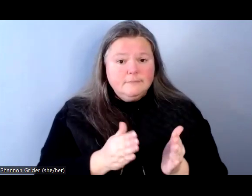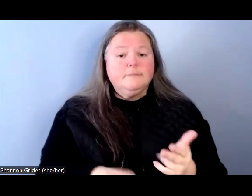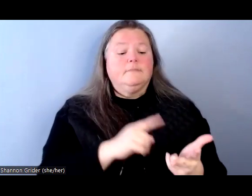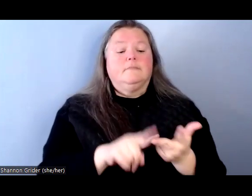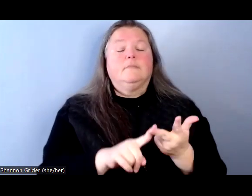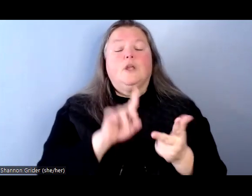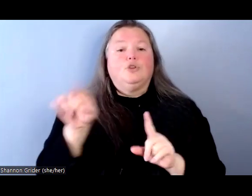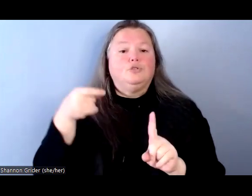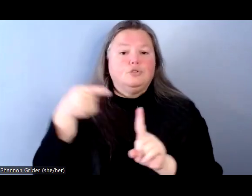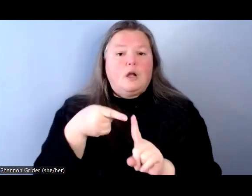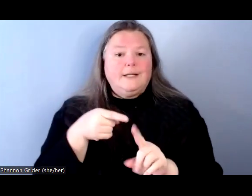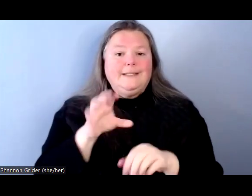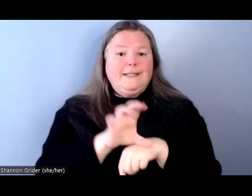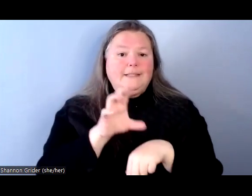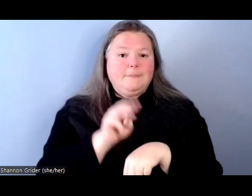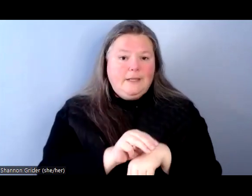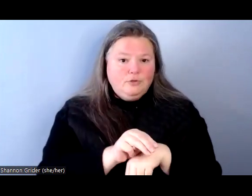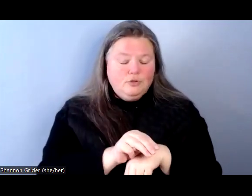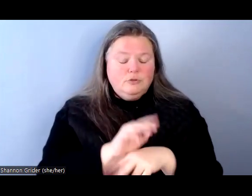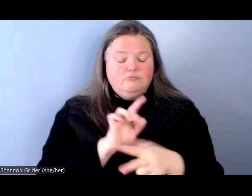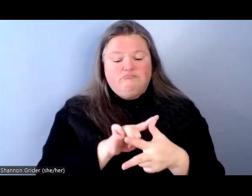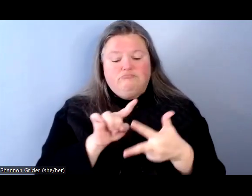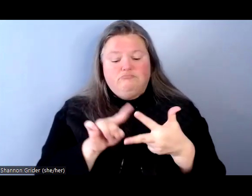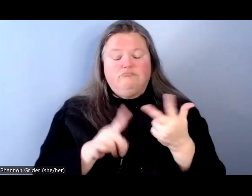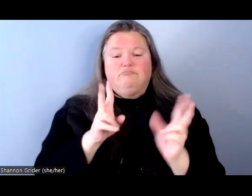and Targeted Case Managers